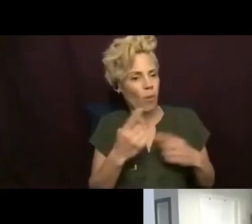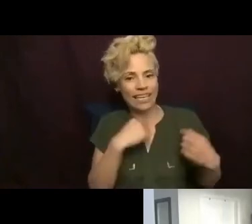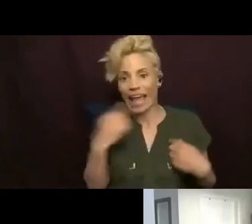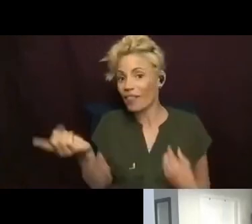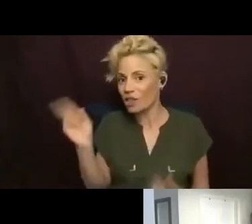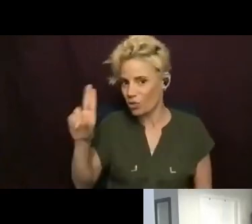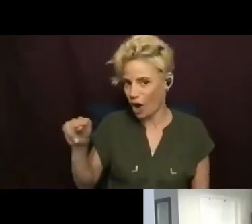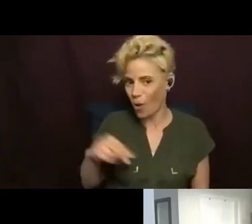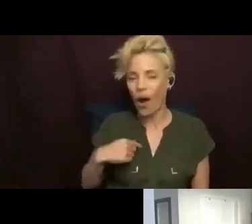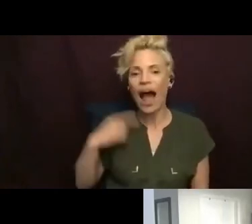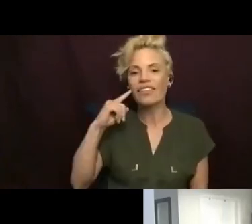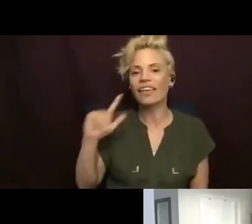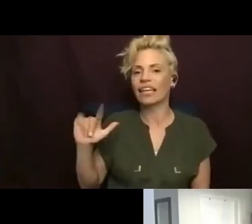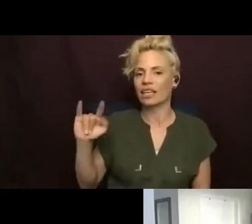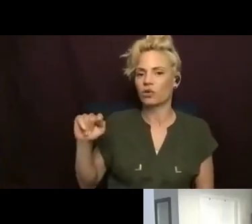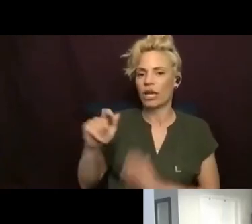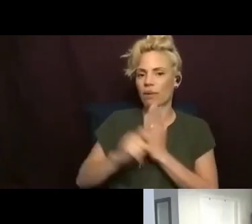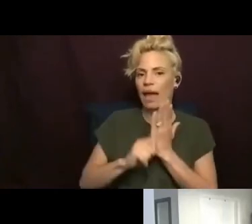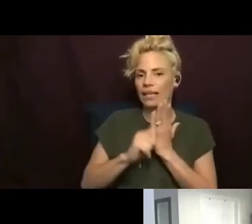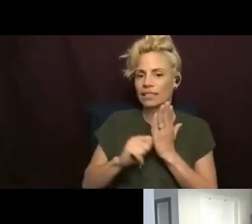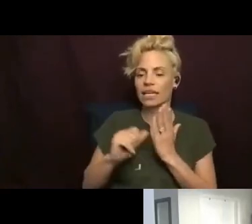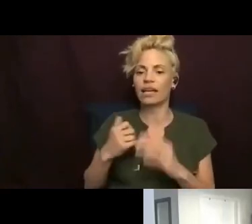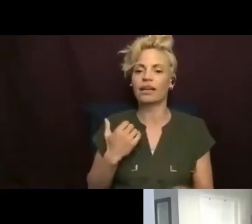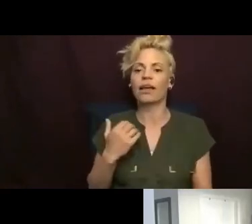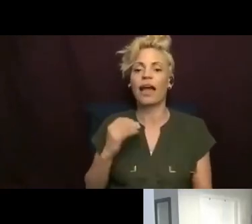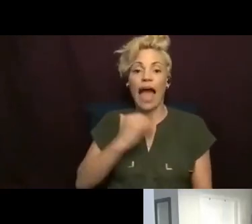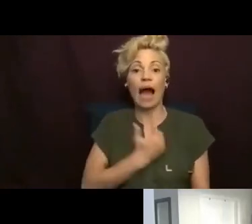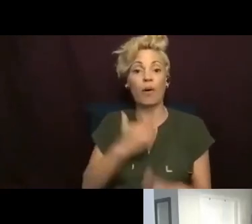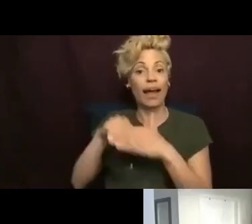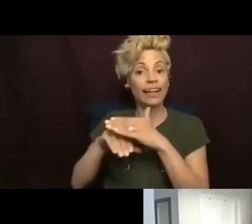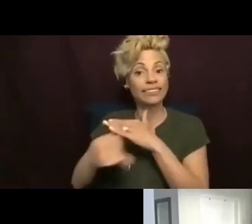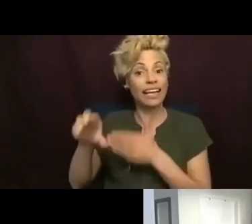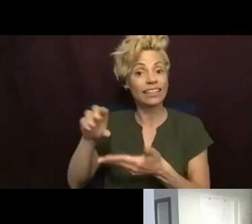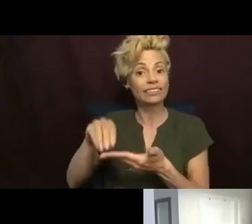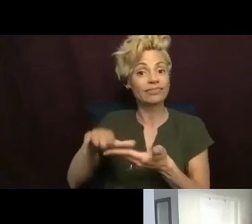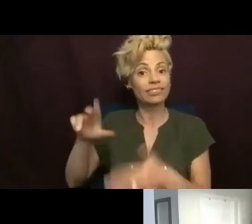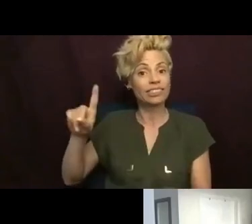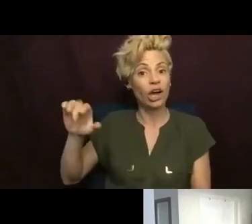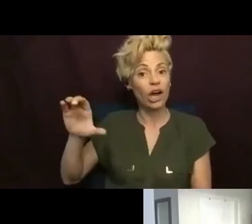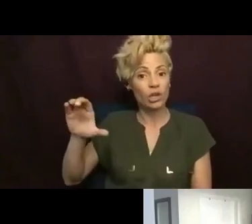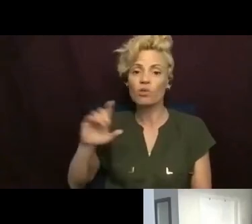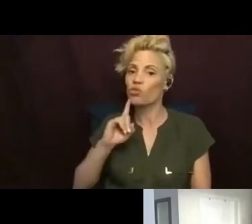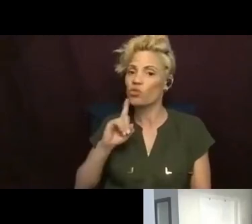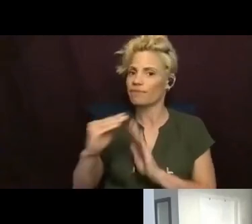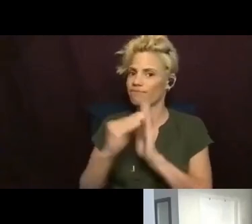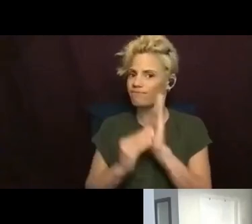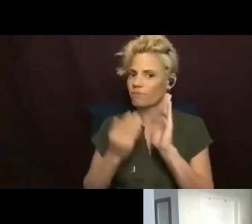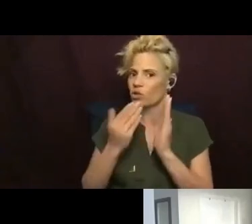I think our access document tackles this question on which journals are open